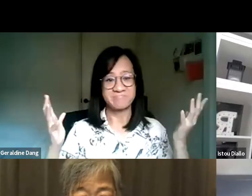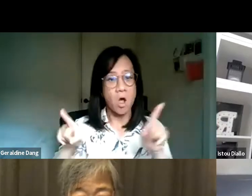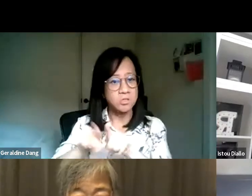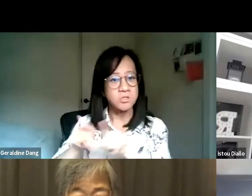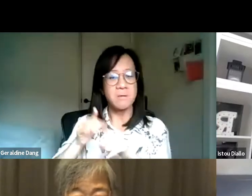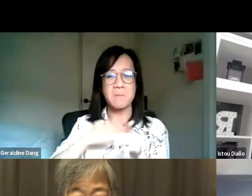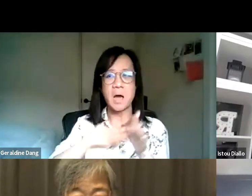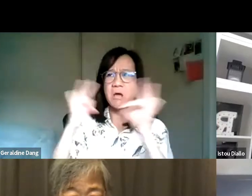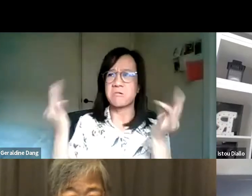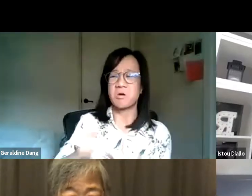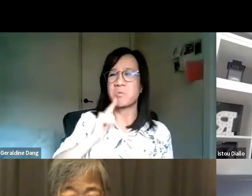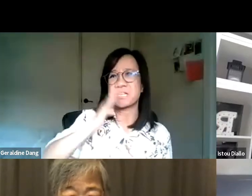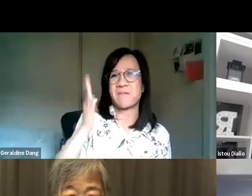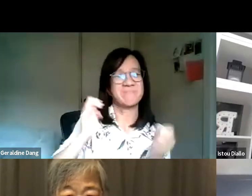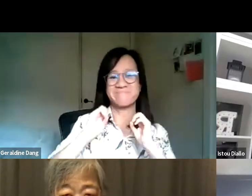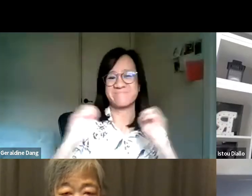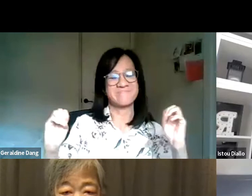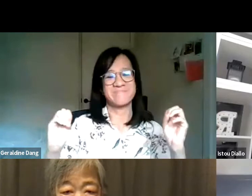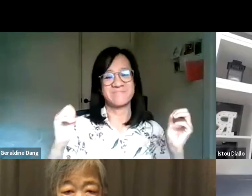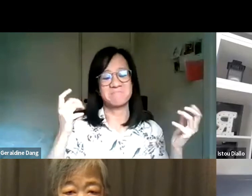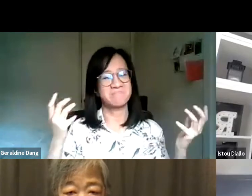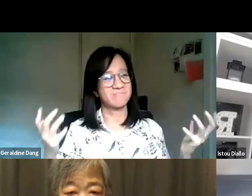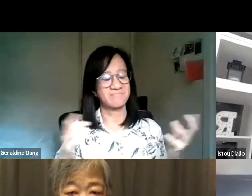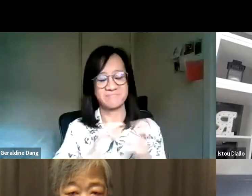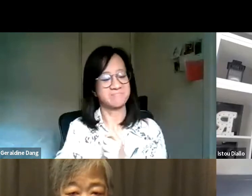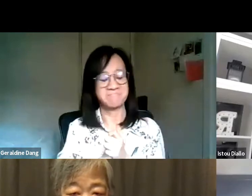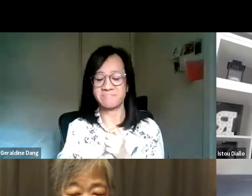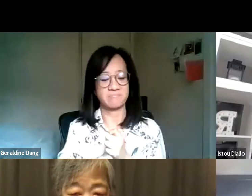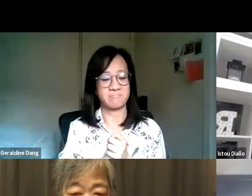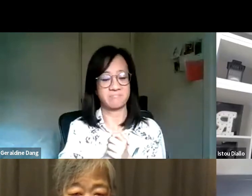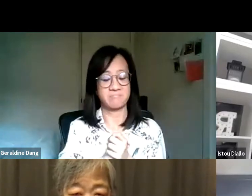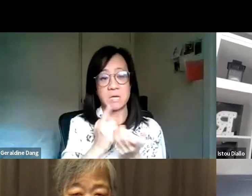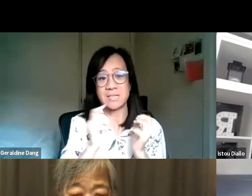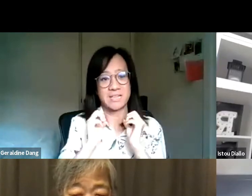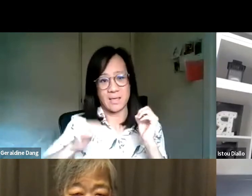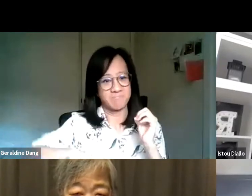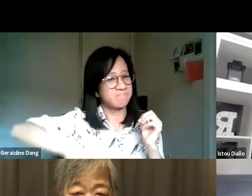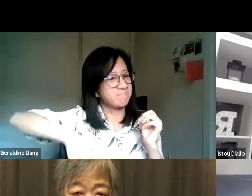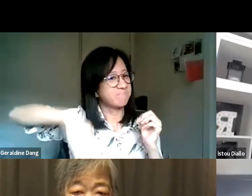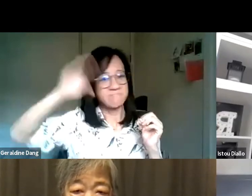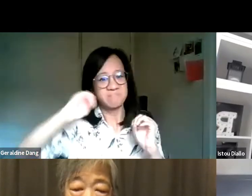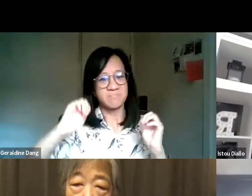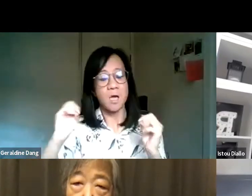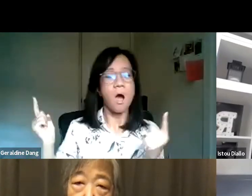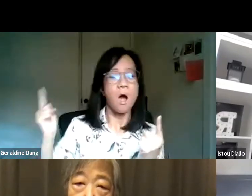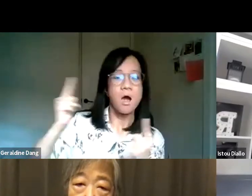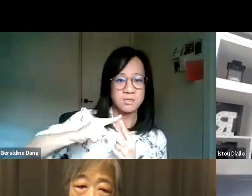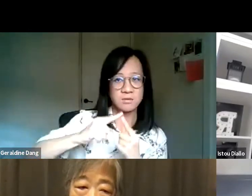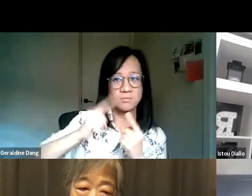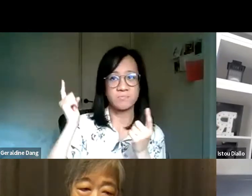anything about the history, culture, nothing. My family never talked to me about that.